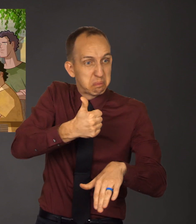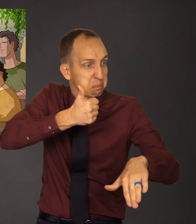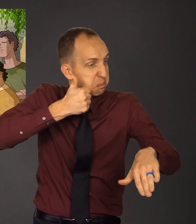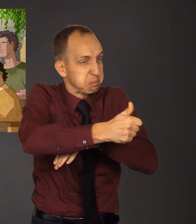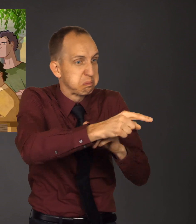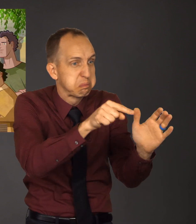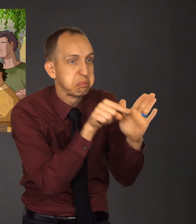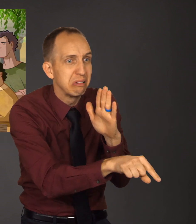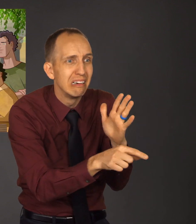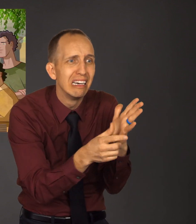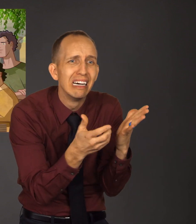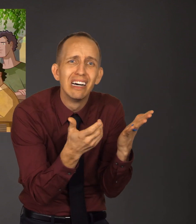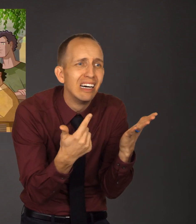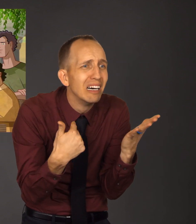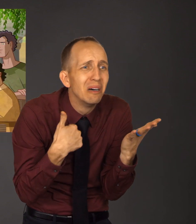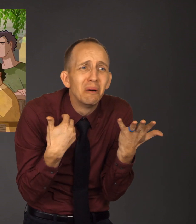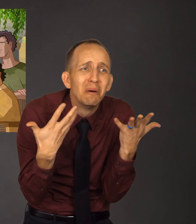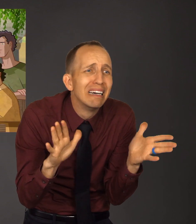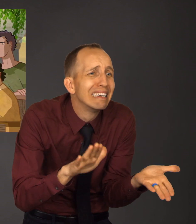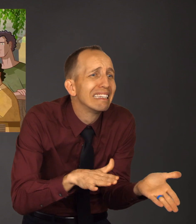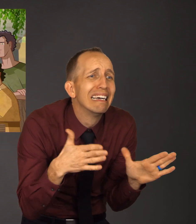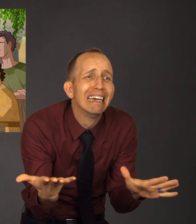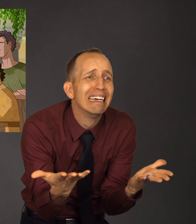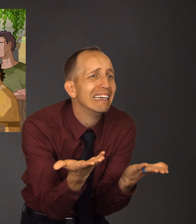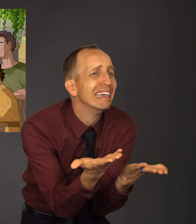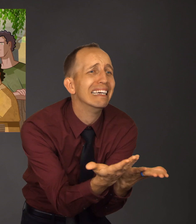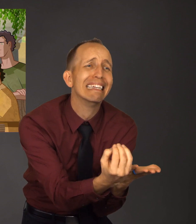Then the king would be angry and put the servant to death.